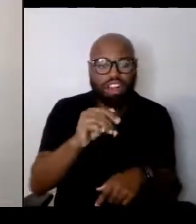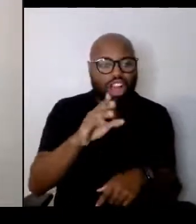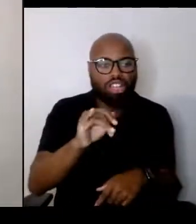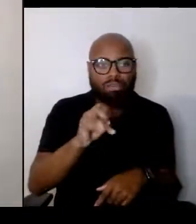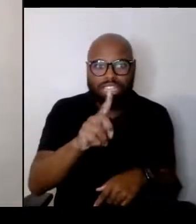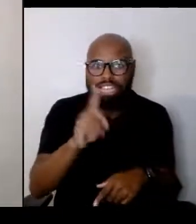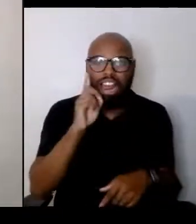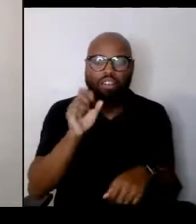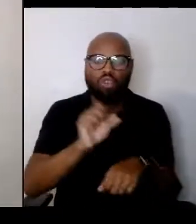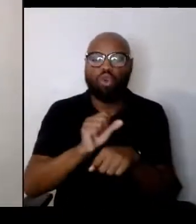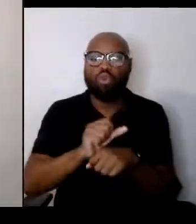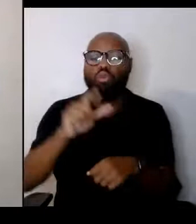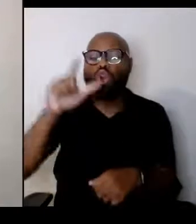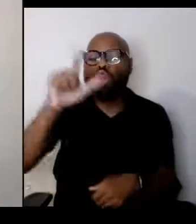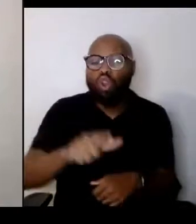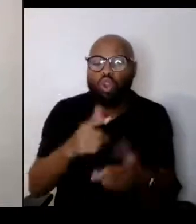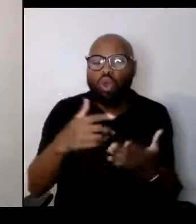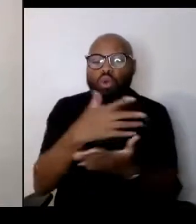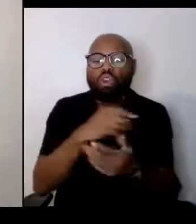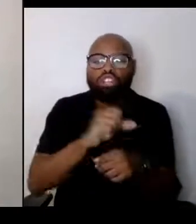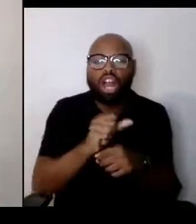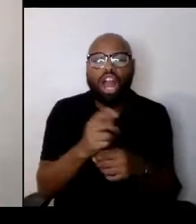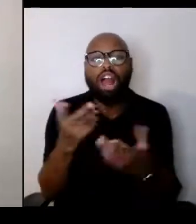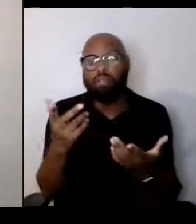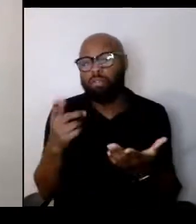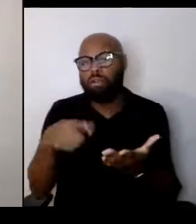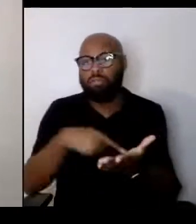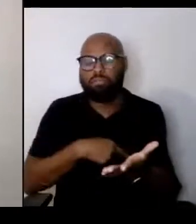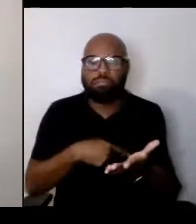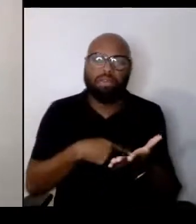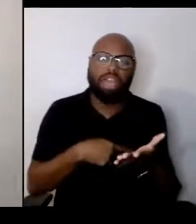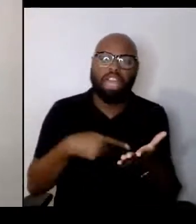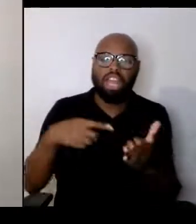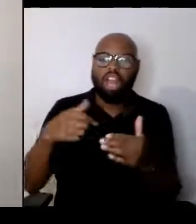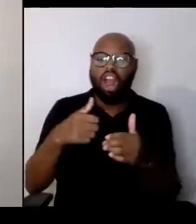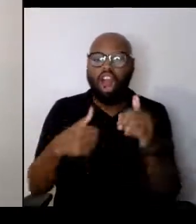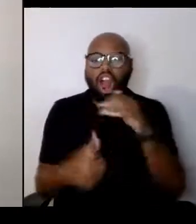often being paid under minimum wage, without access to, you know,